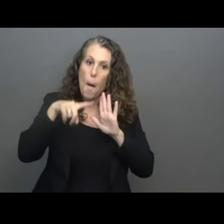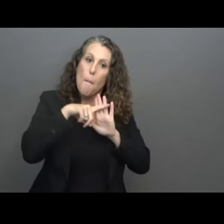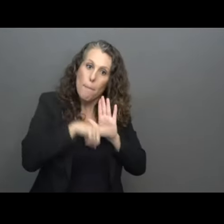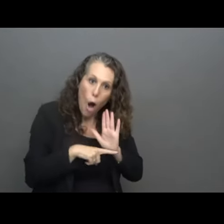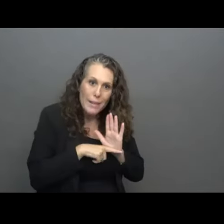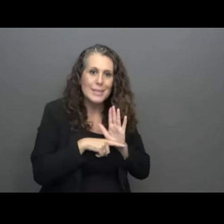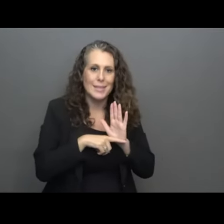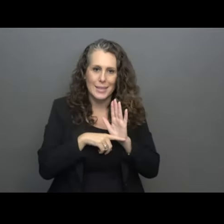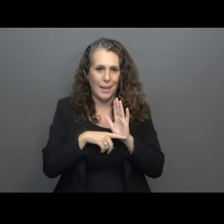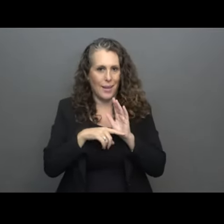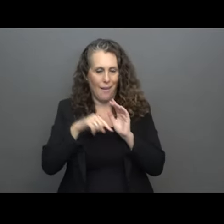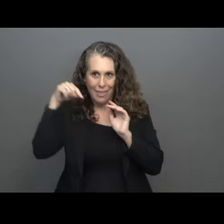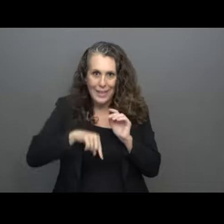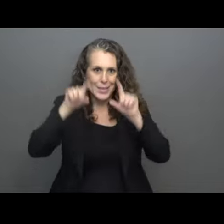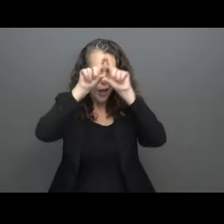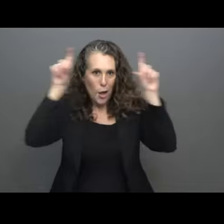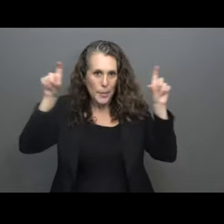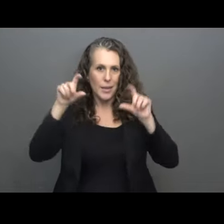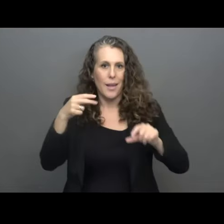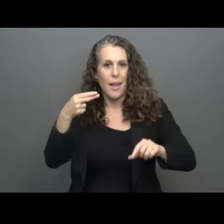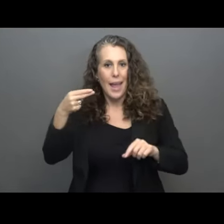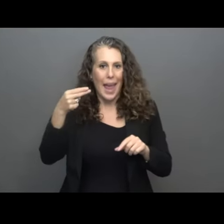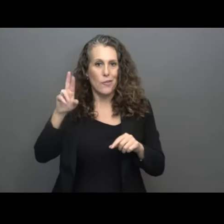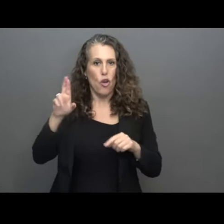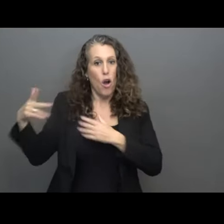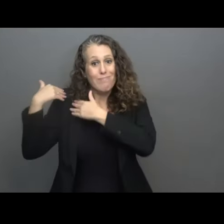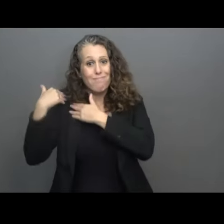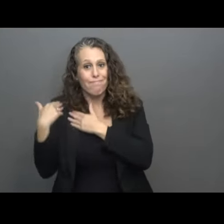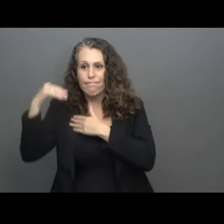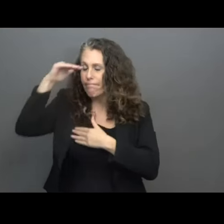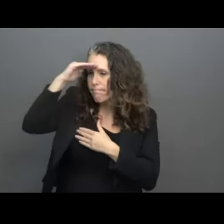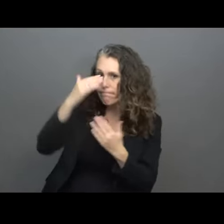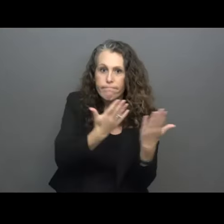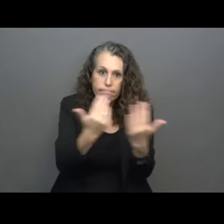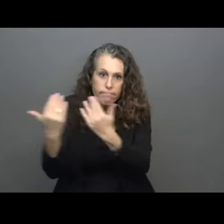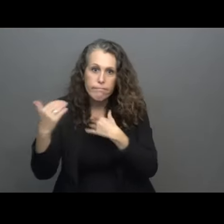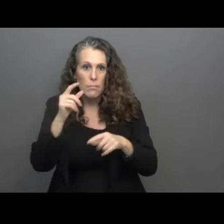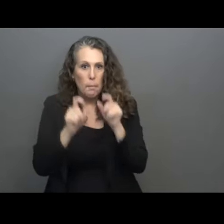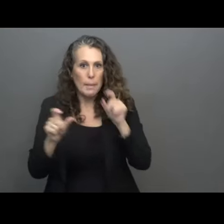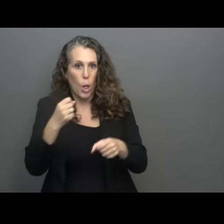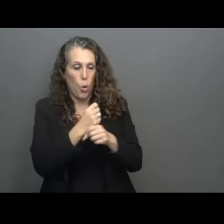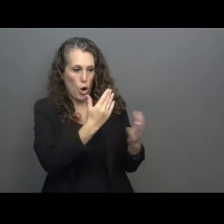10:25:02 by the HR is, is being measured based on this KPI or this measurement. So, that